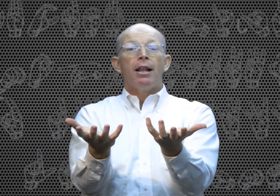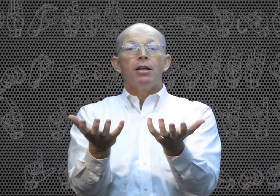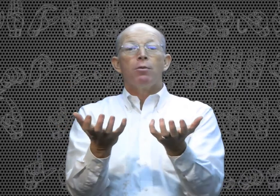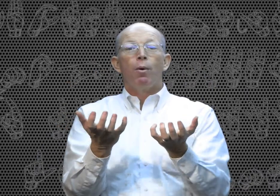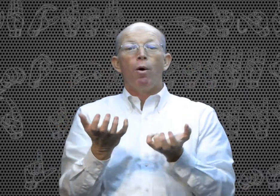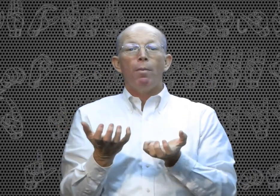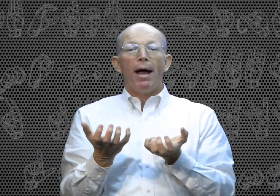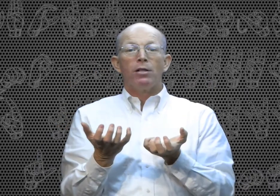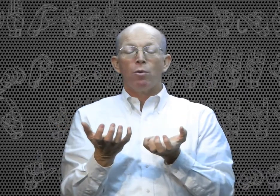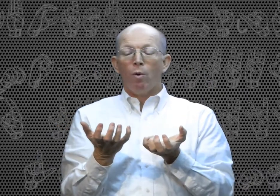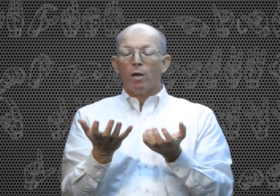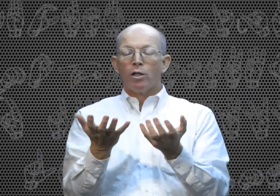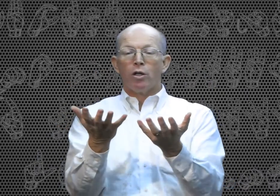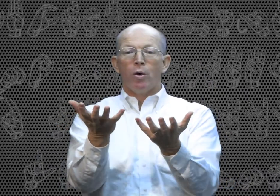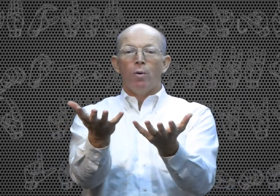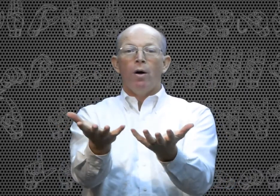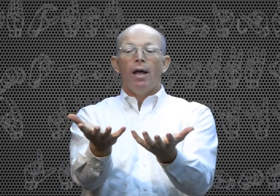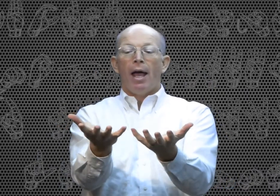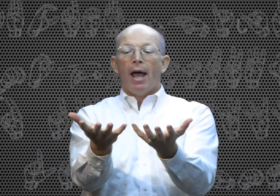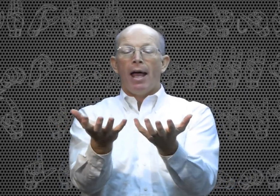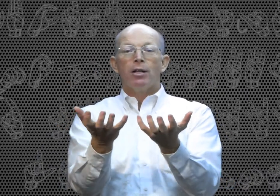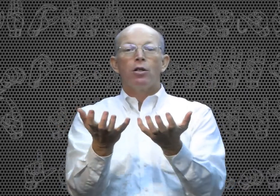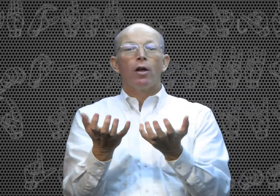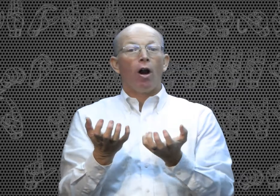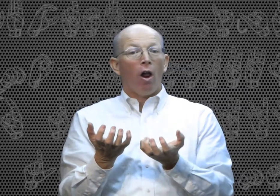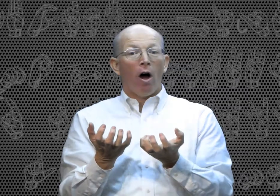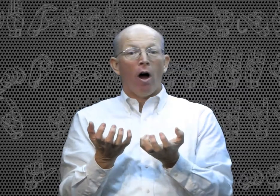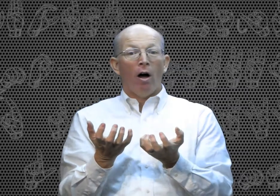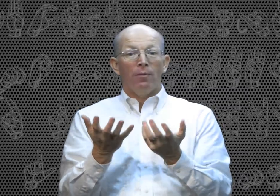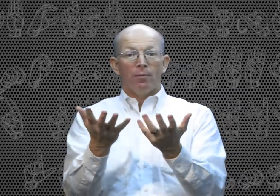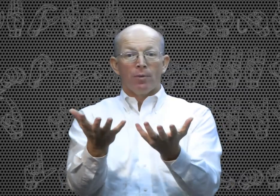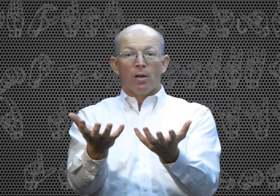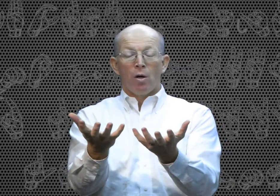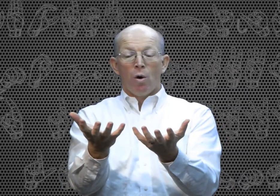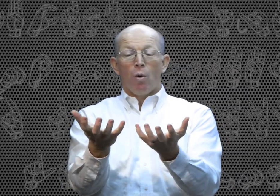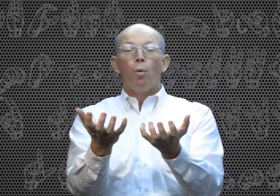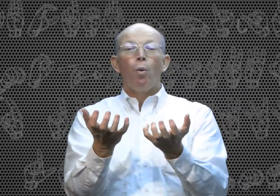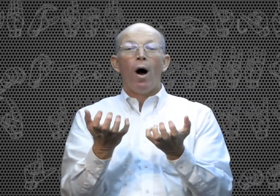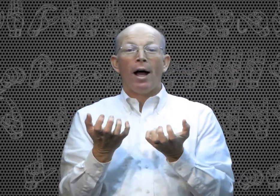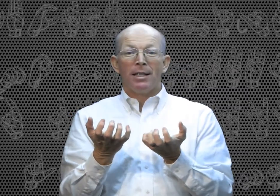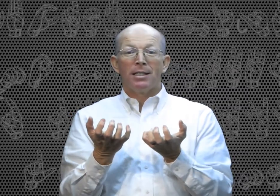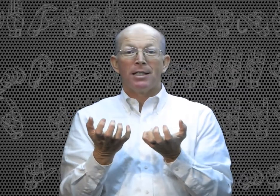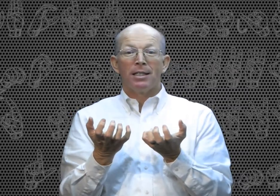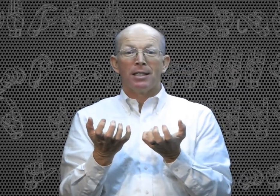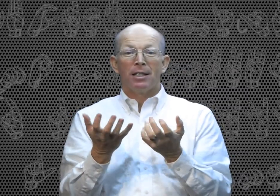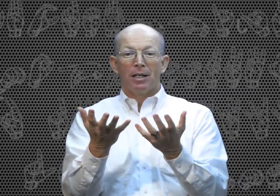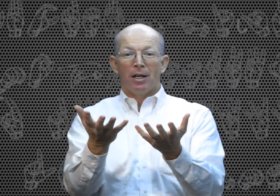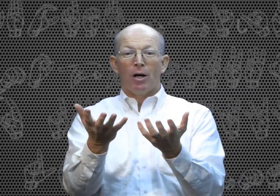and then you pull back towards you into the claw. WANT